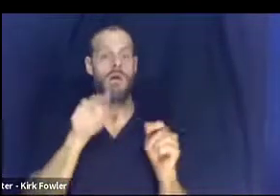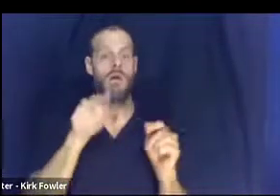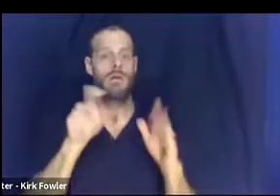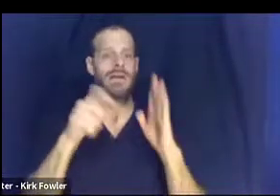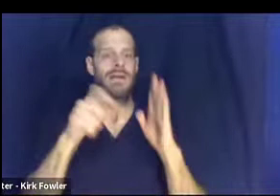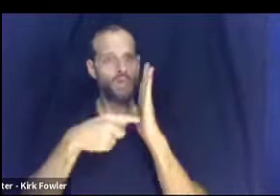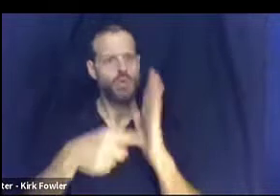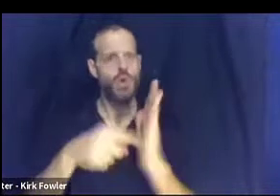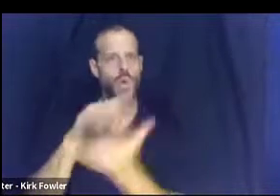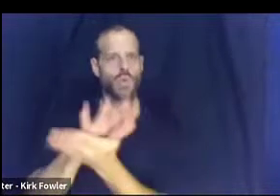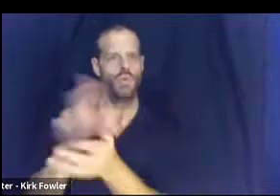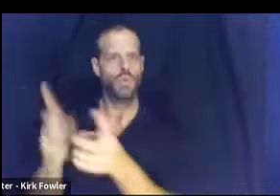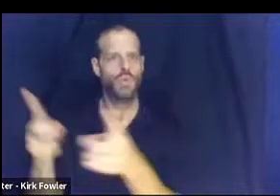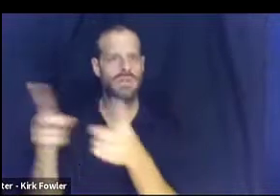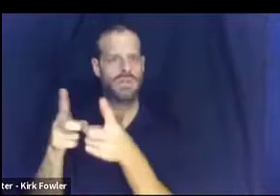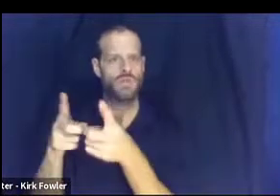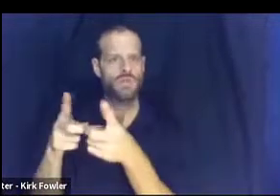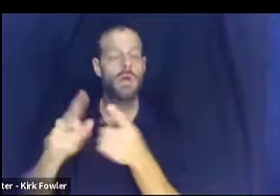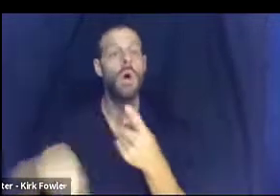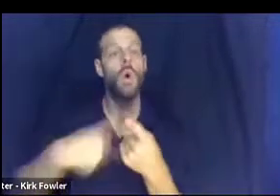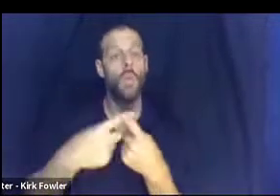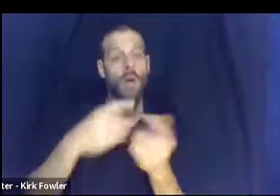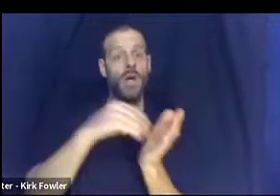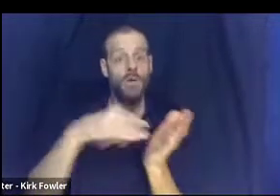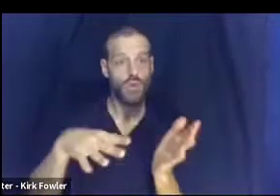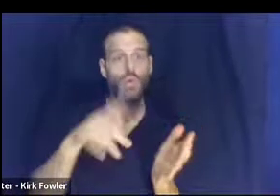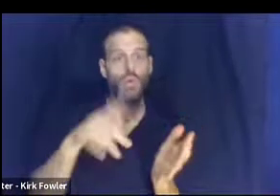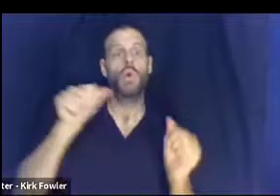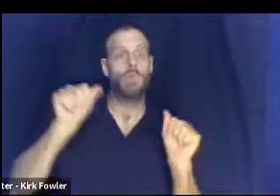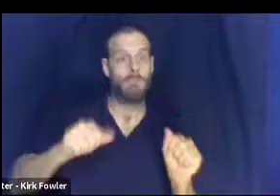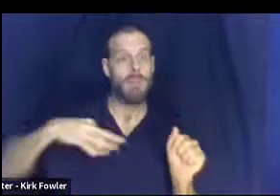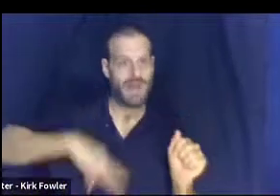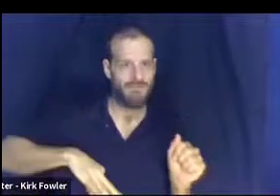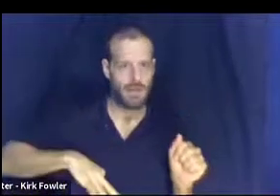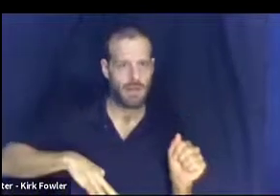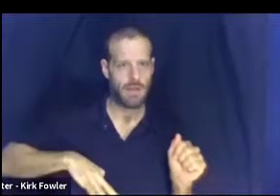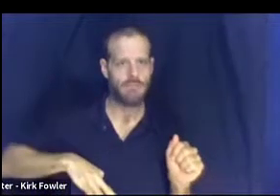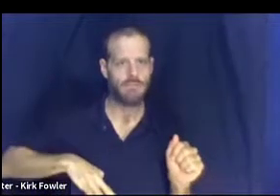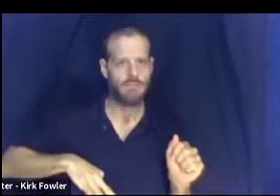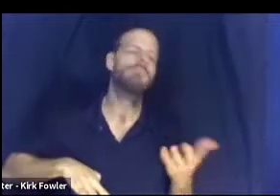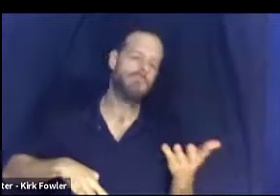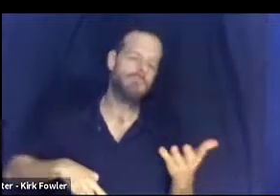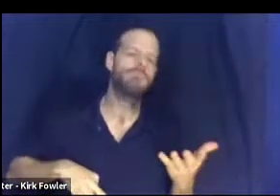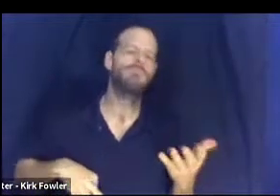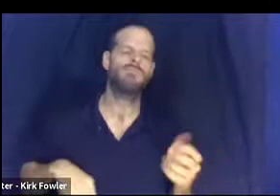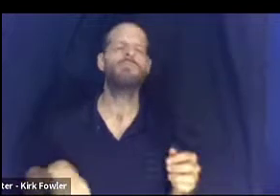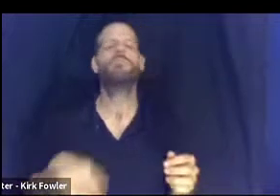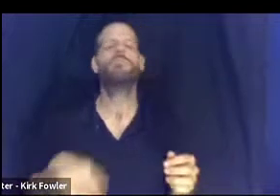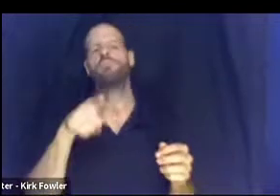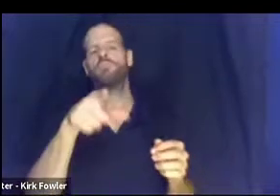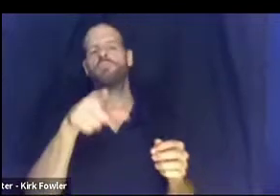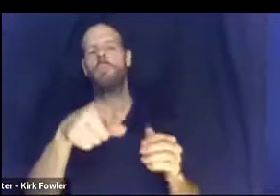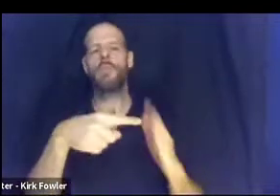when a student actually could benefit from something, okay? I wanna show you an example. And I love this video.